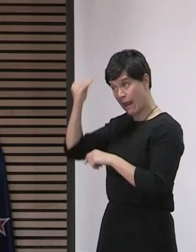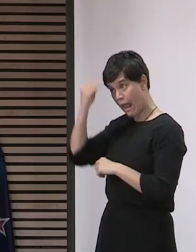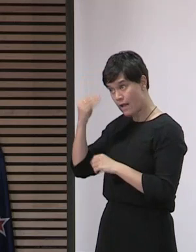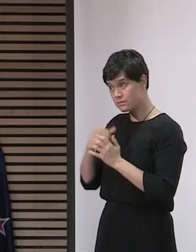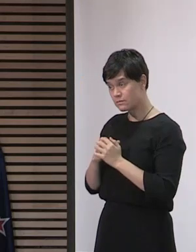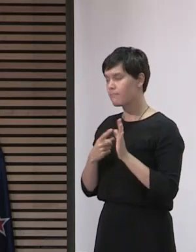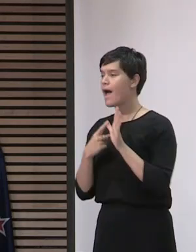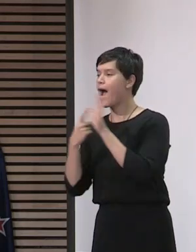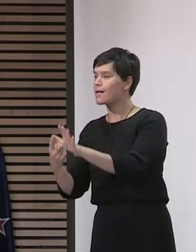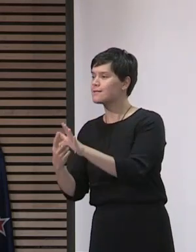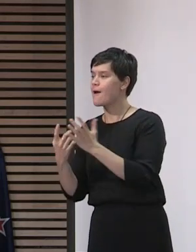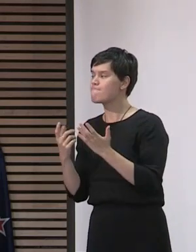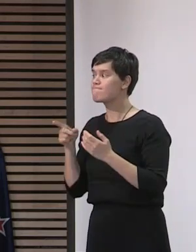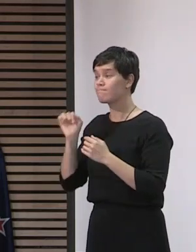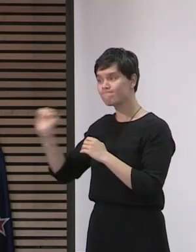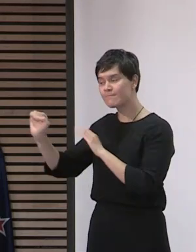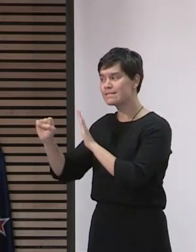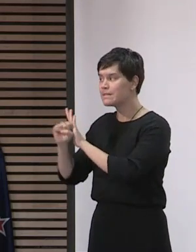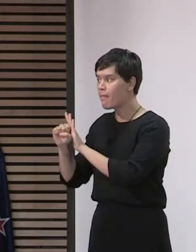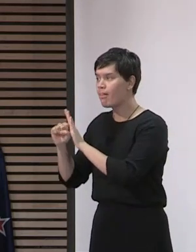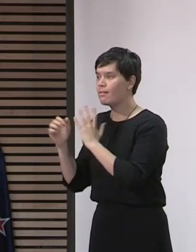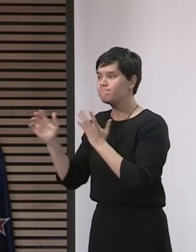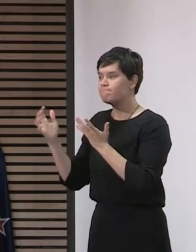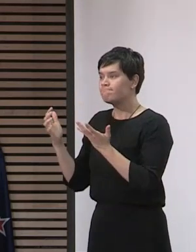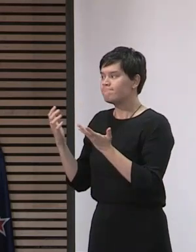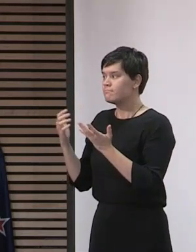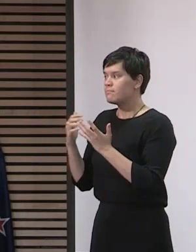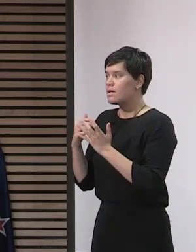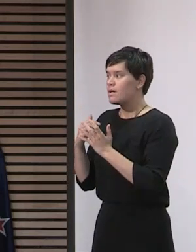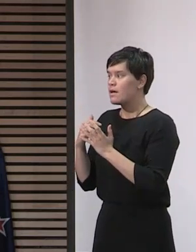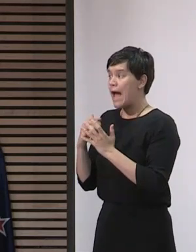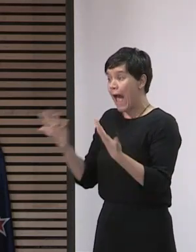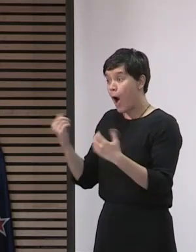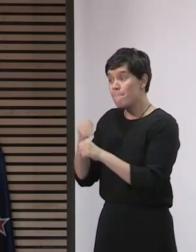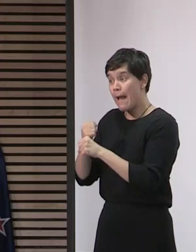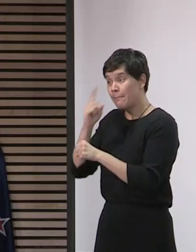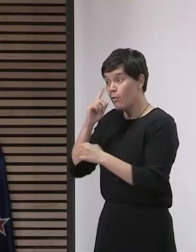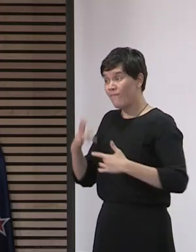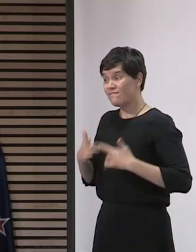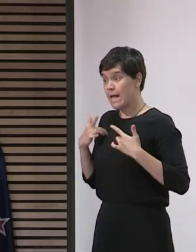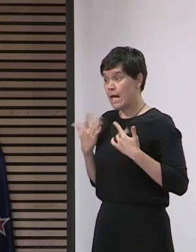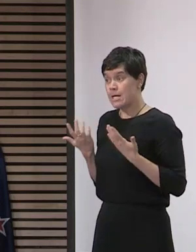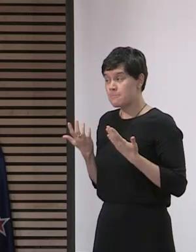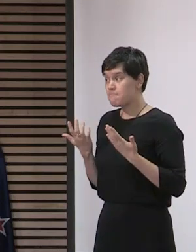It's not for me to determine how other people feel around different symbols or memorabilia. I